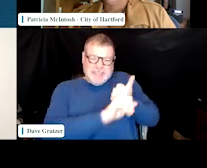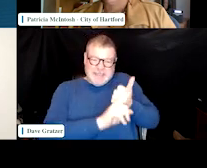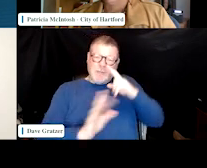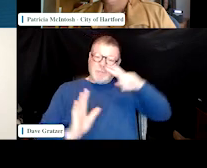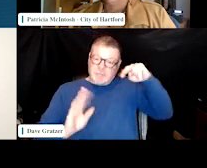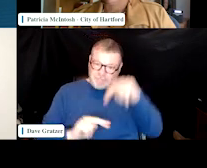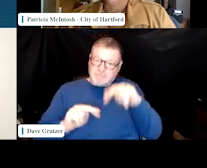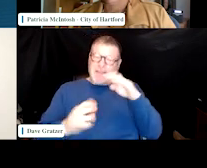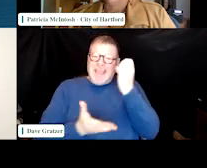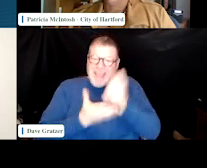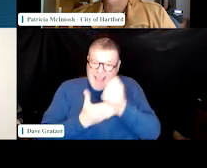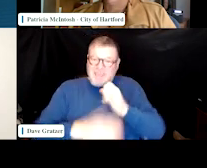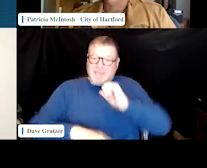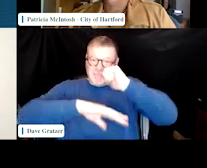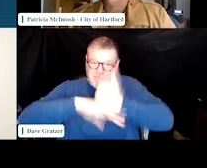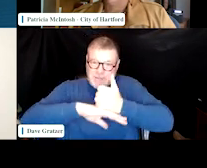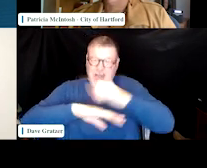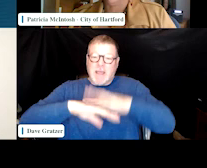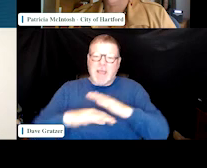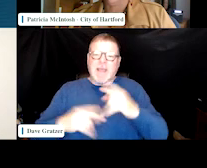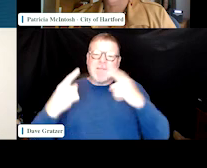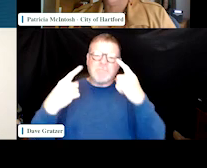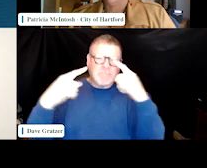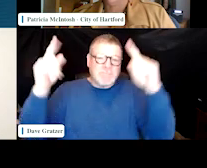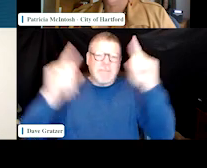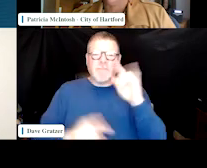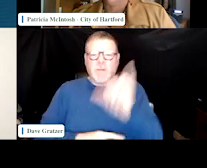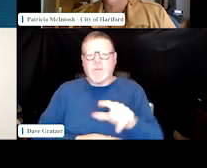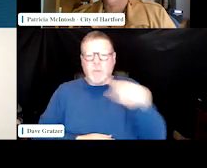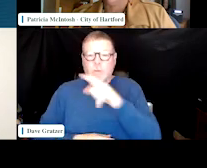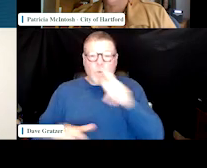the evidence-based on the effectiveness of those practices.